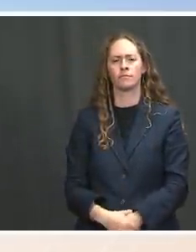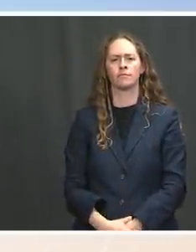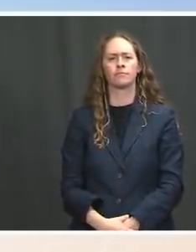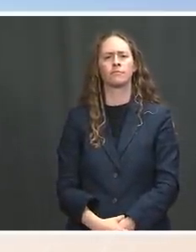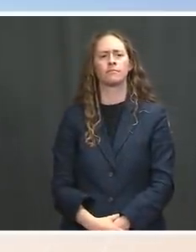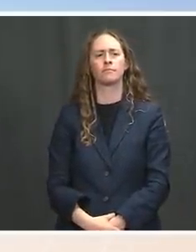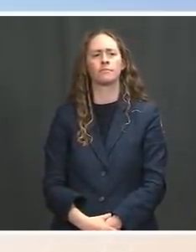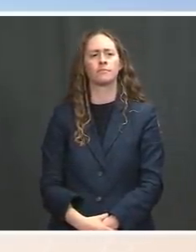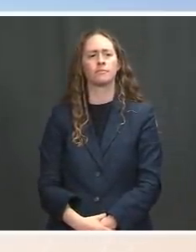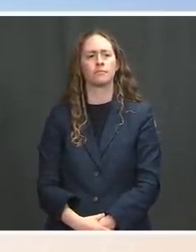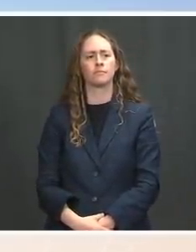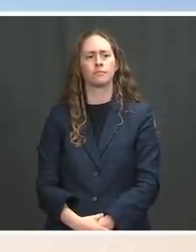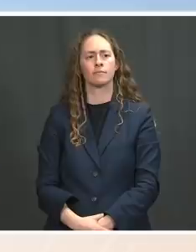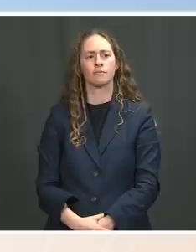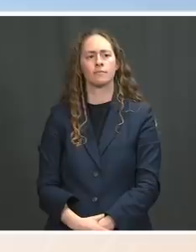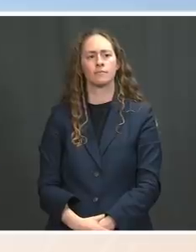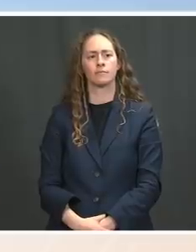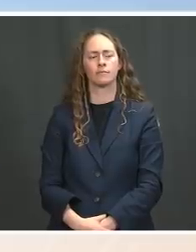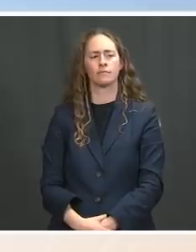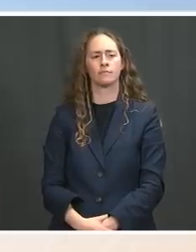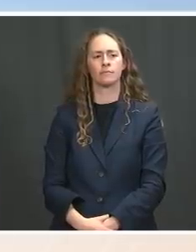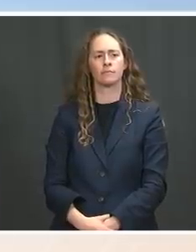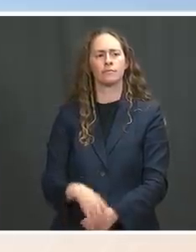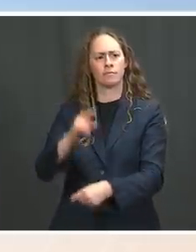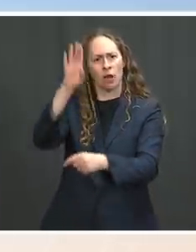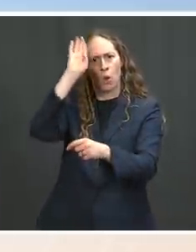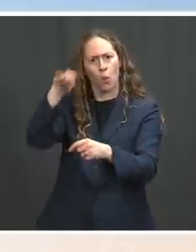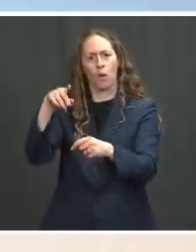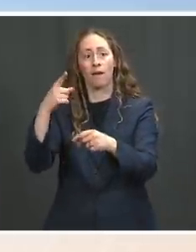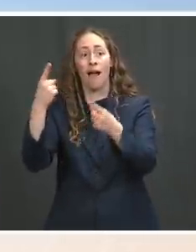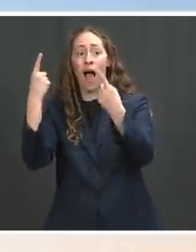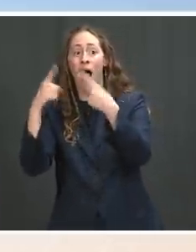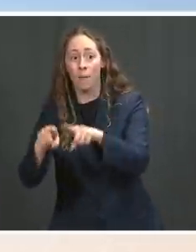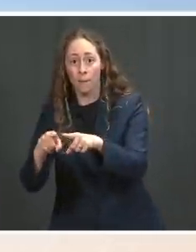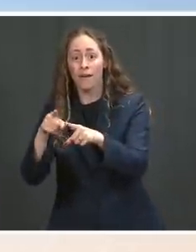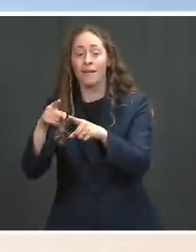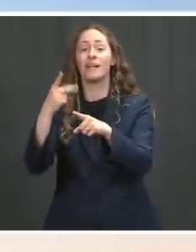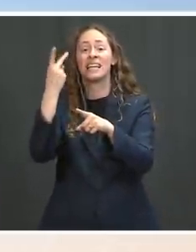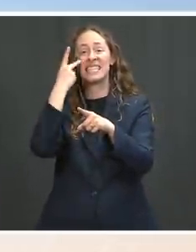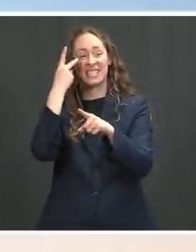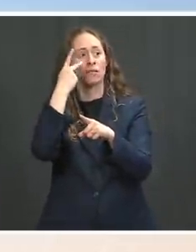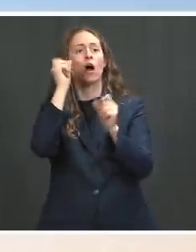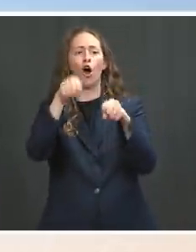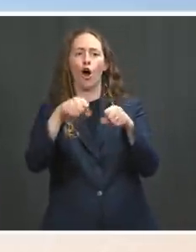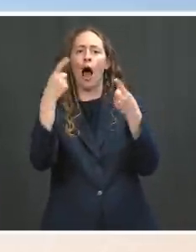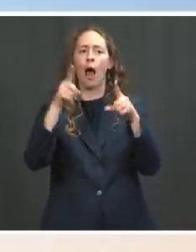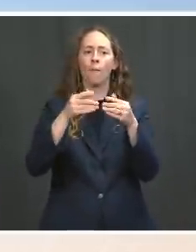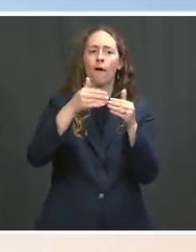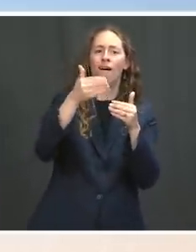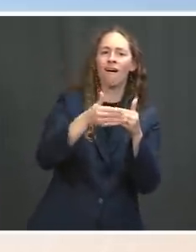That is guidance that's given from the FBI. But this is a private-sector company, and I would refer you to them for any questions